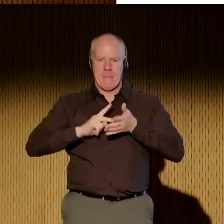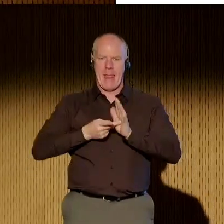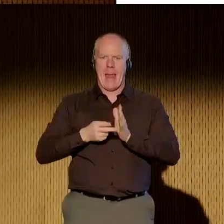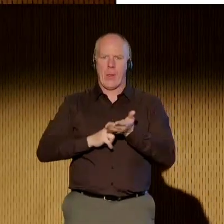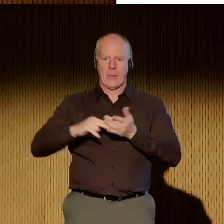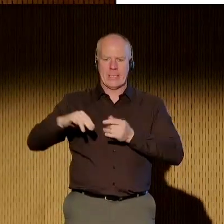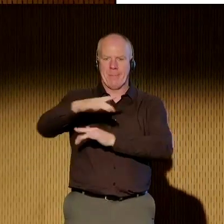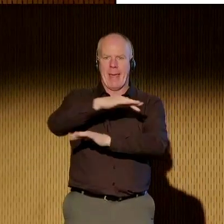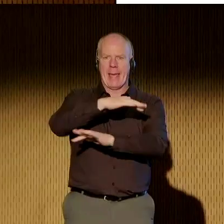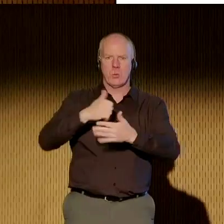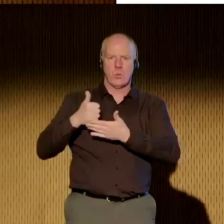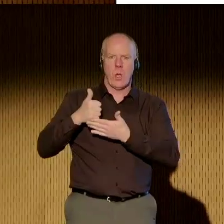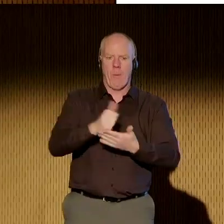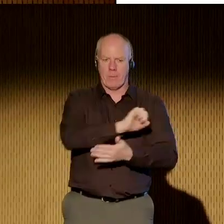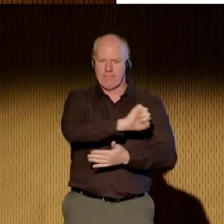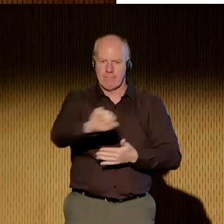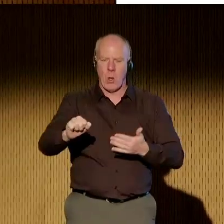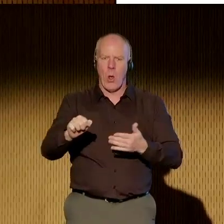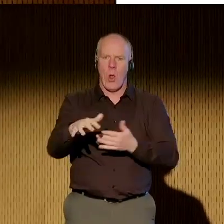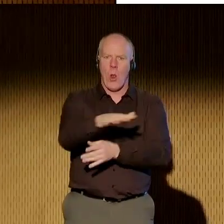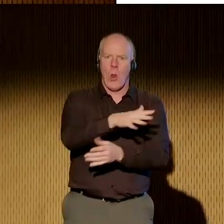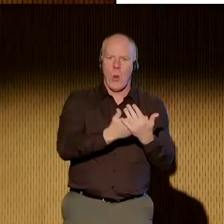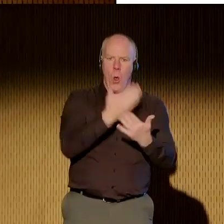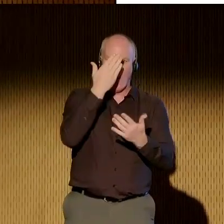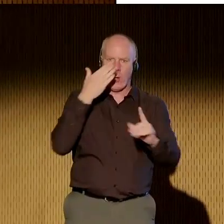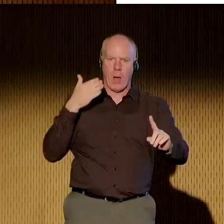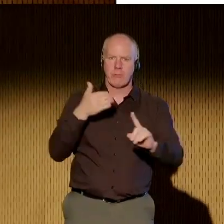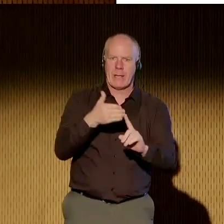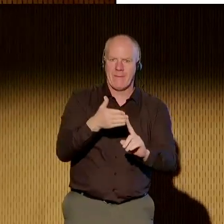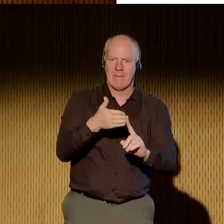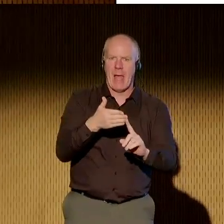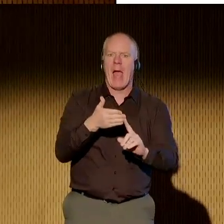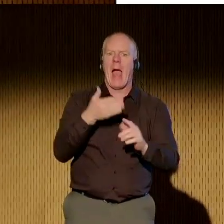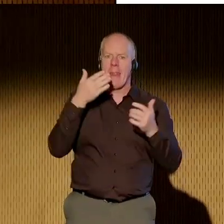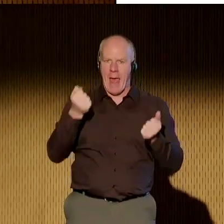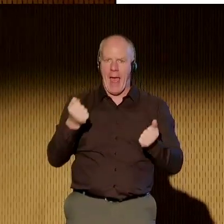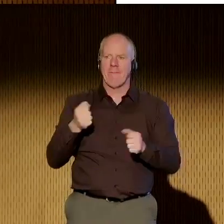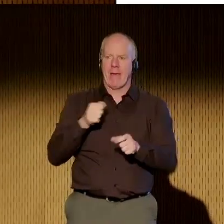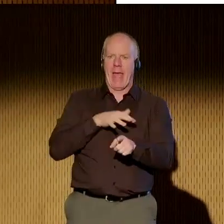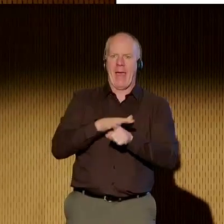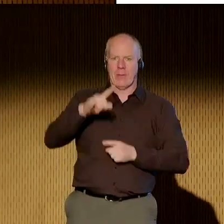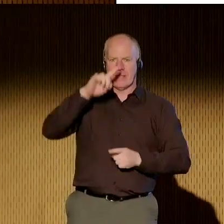features to support learning objectives and make deliberate informed design choices. So we access